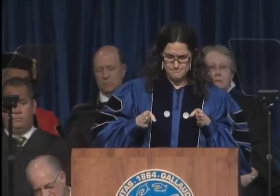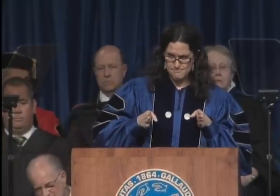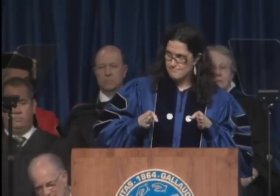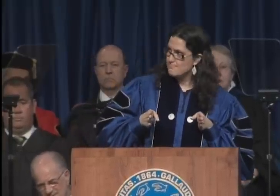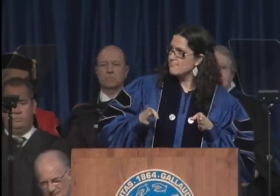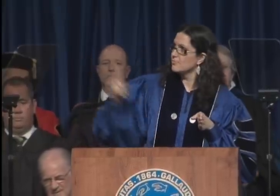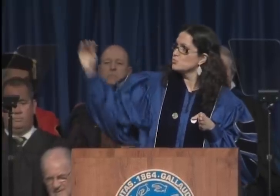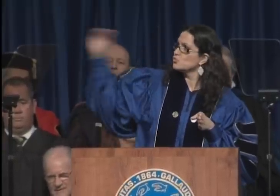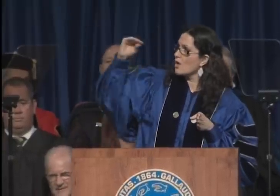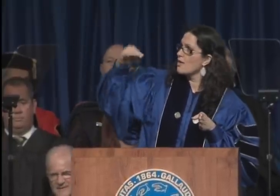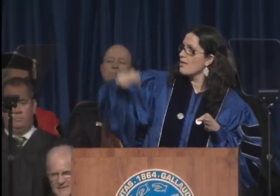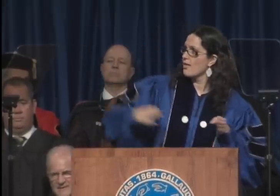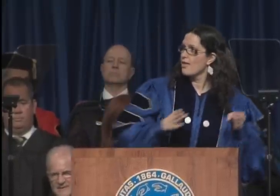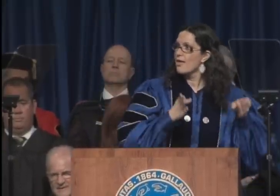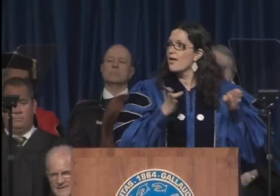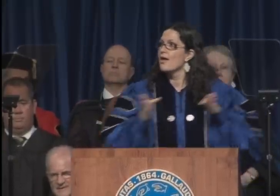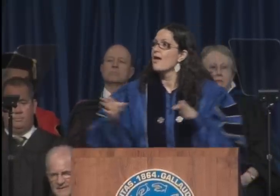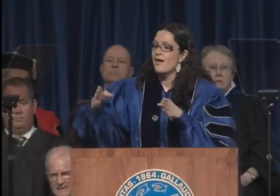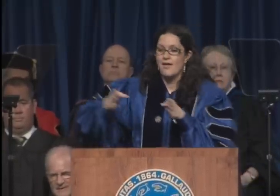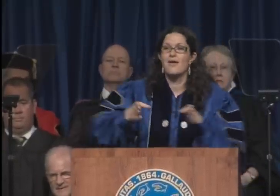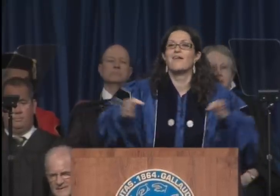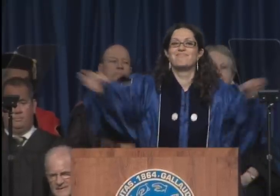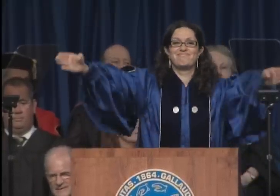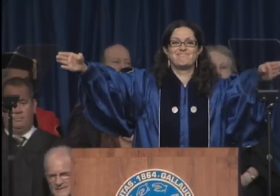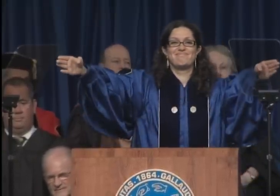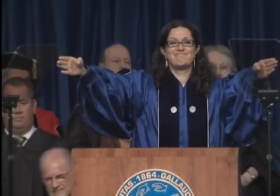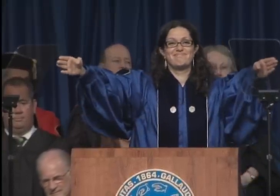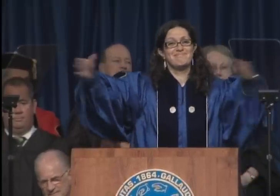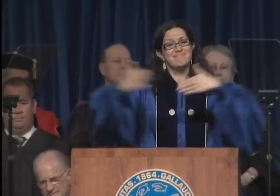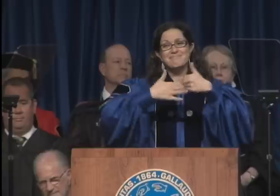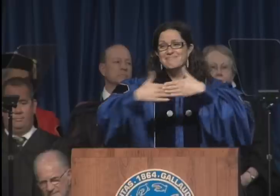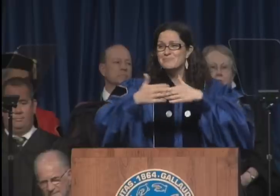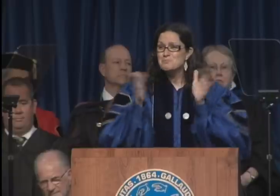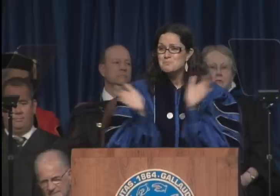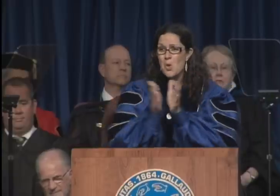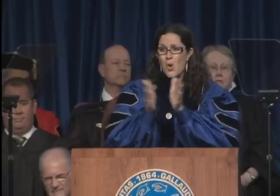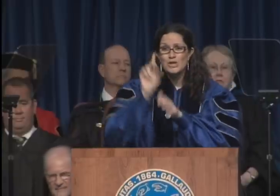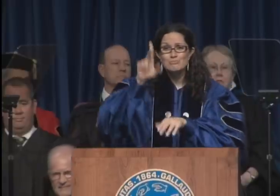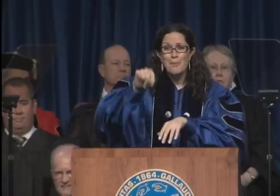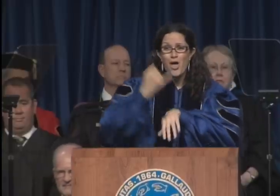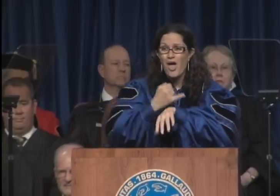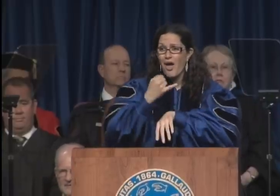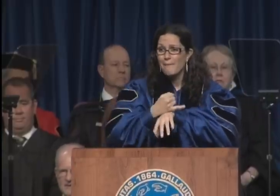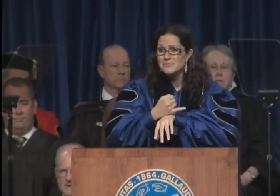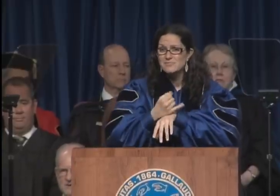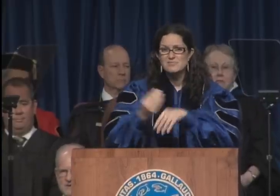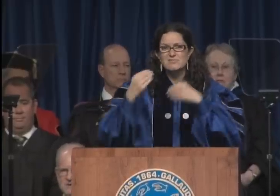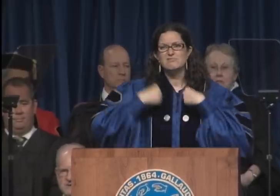in the Department of Administration and Supervision. They did not just teach me to see the path in front of me